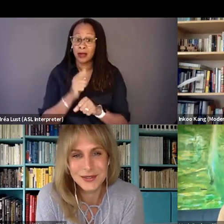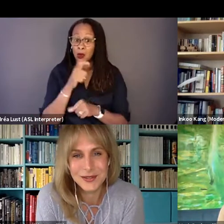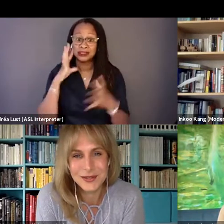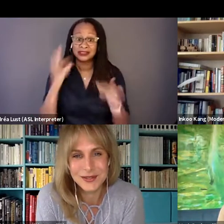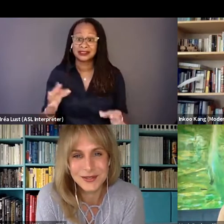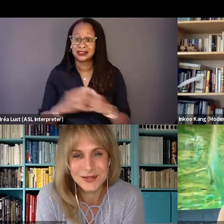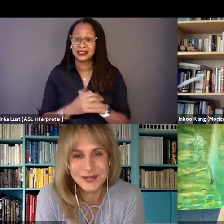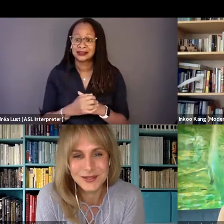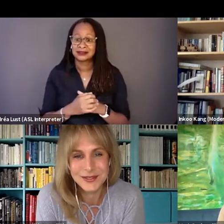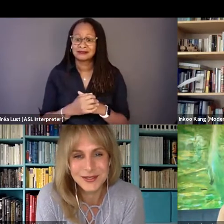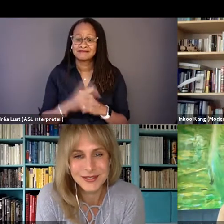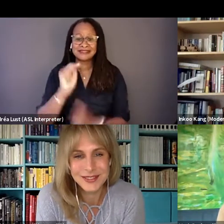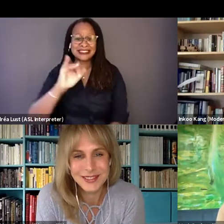Yeah, I guess I'll start.